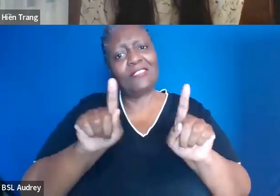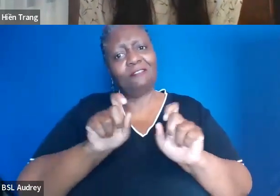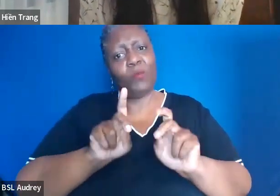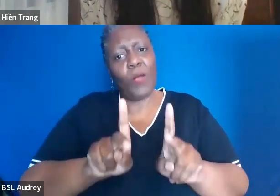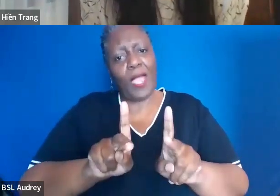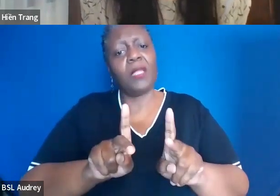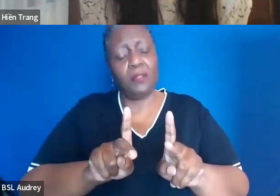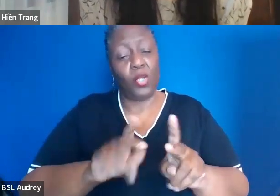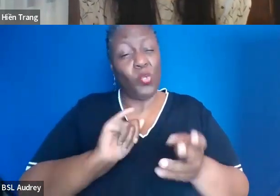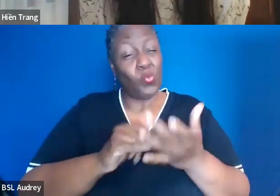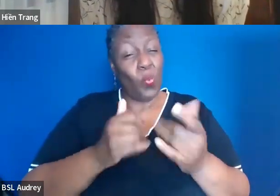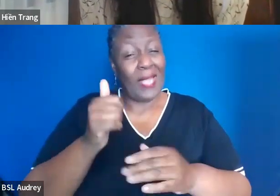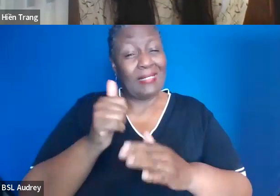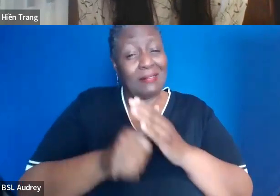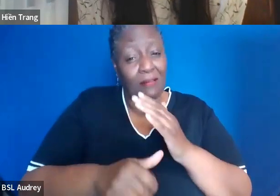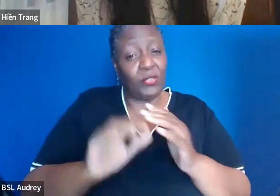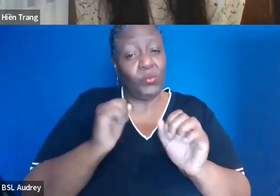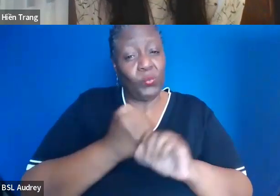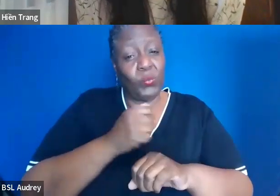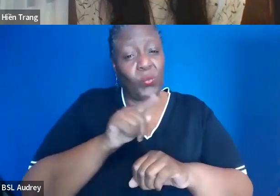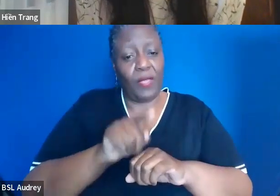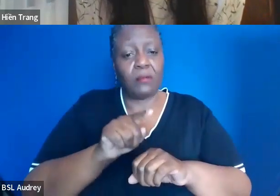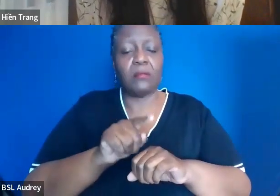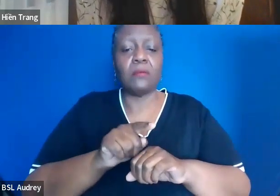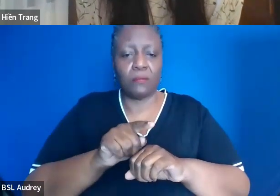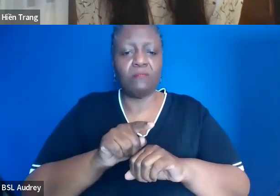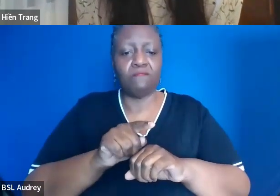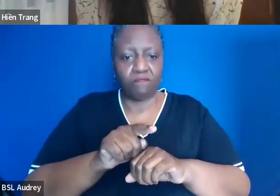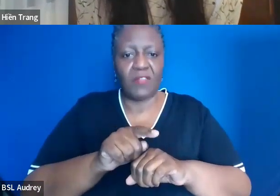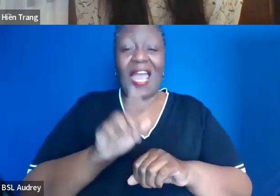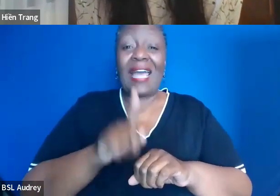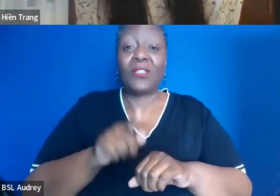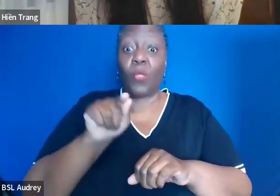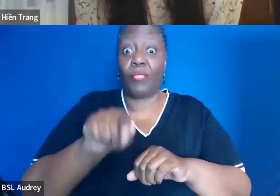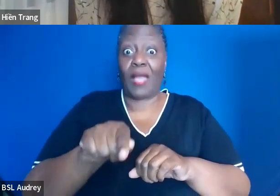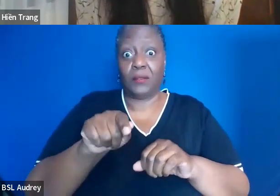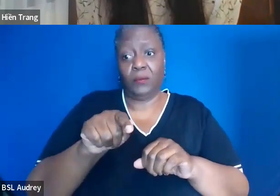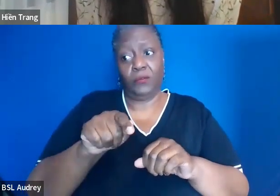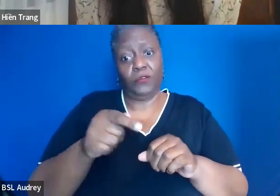um I started doing that and some of these poems were what came out of that and so I'd